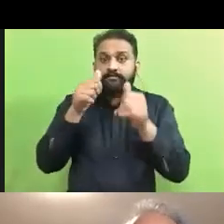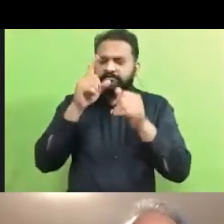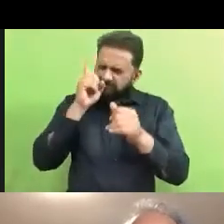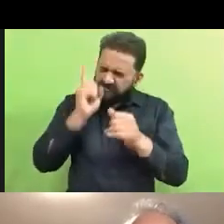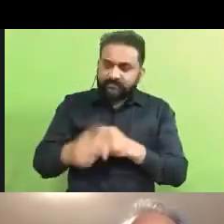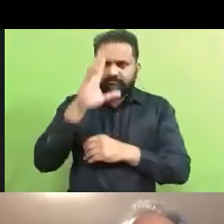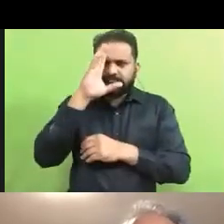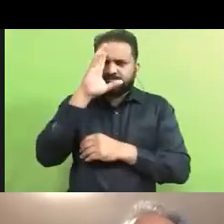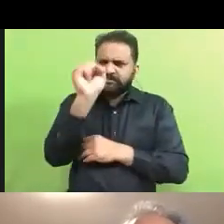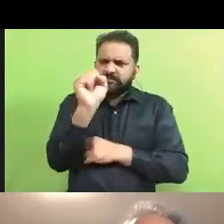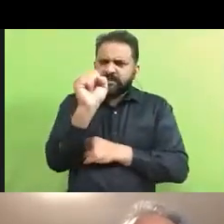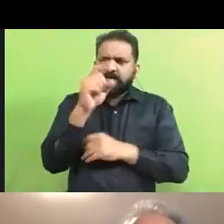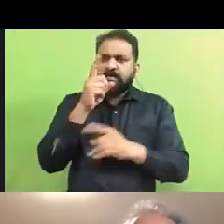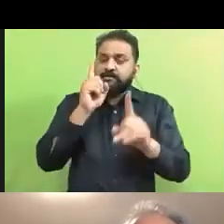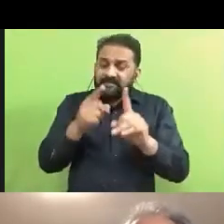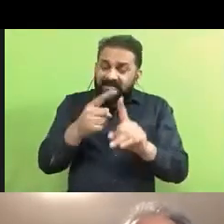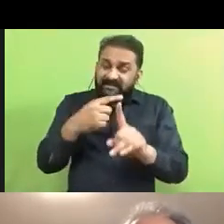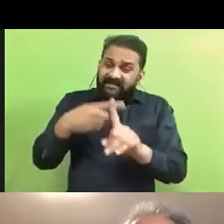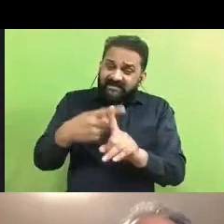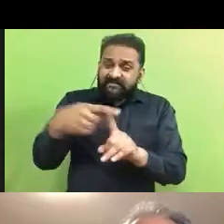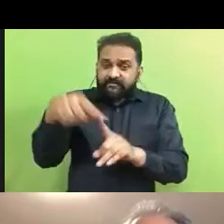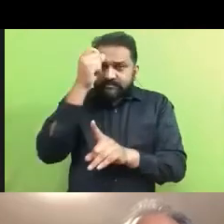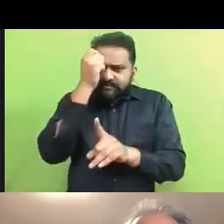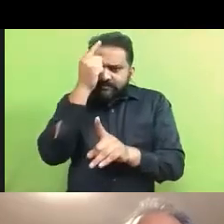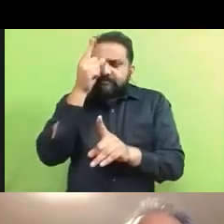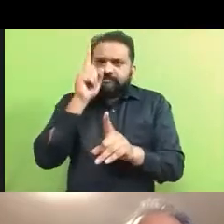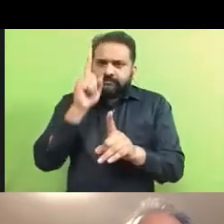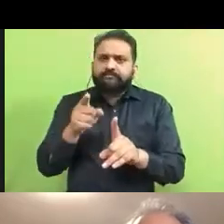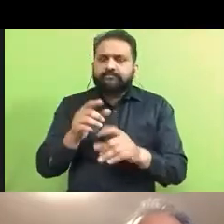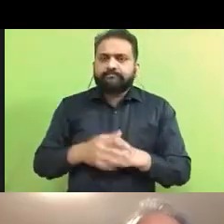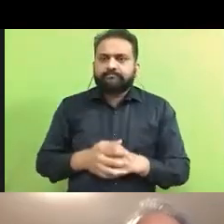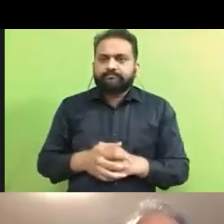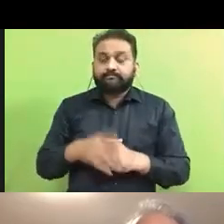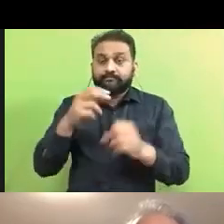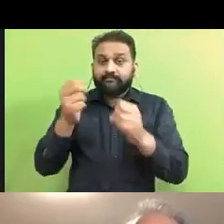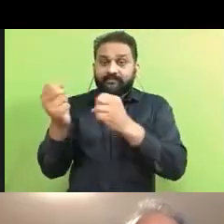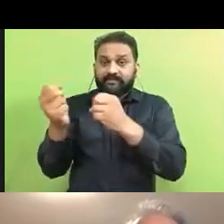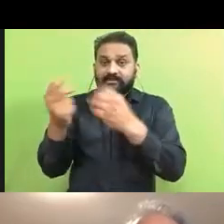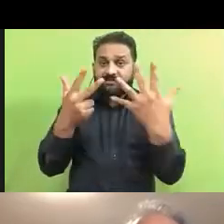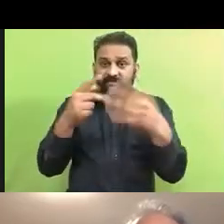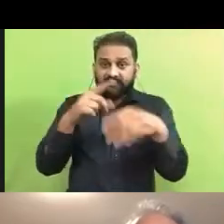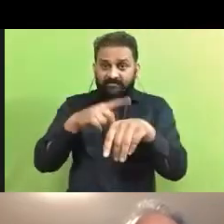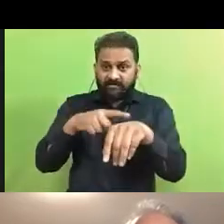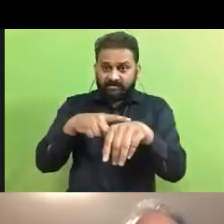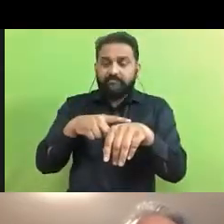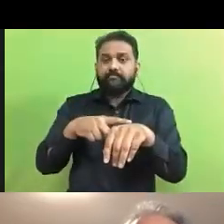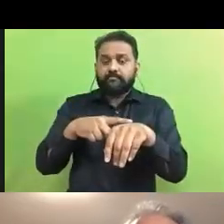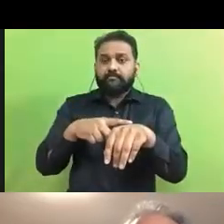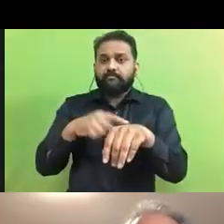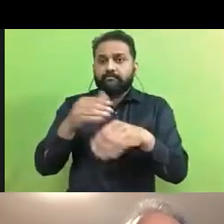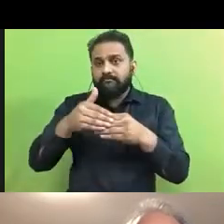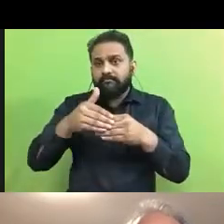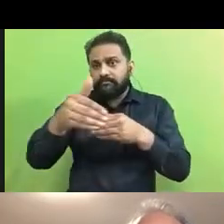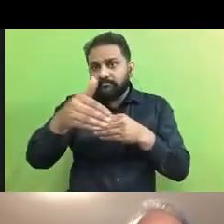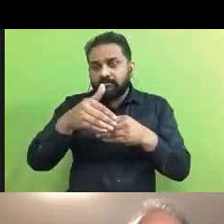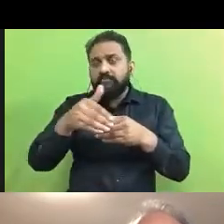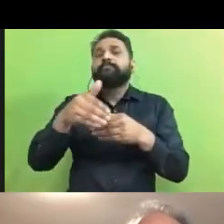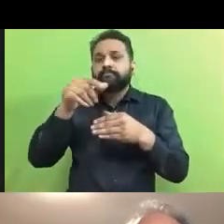should understand at least in eight months time we expect the students to remember the facts